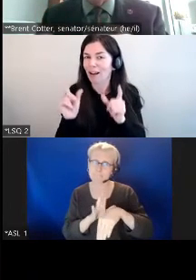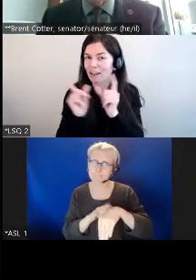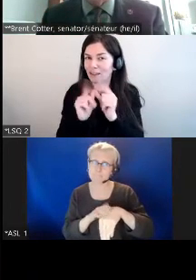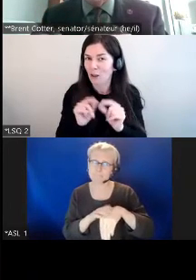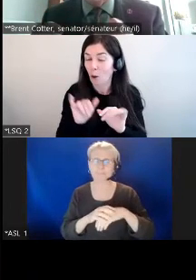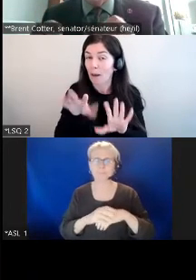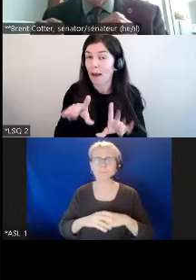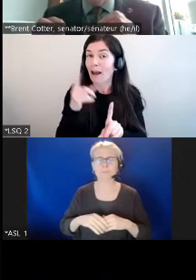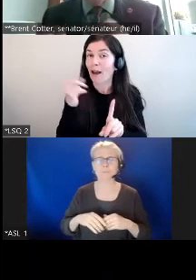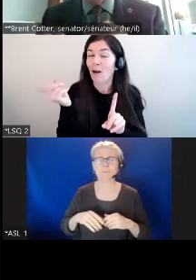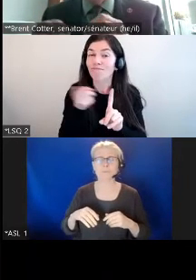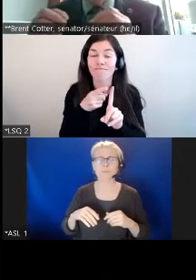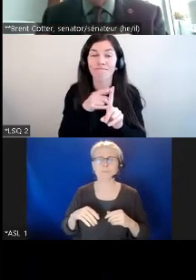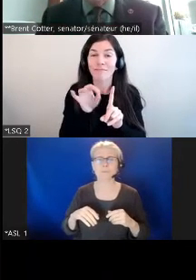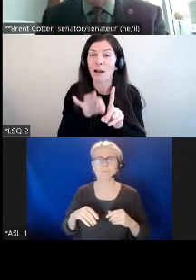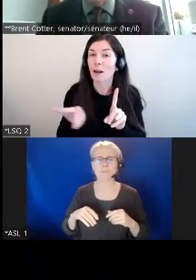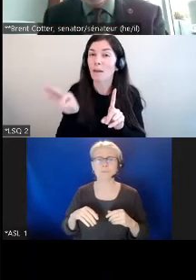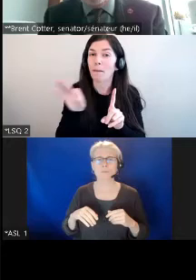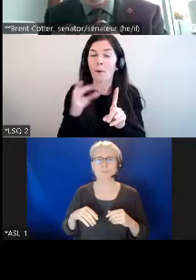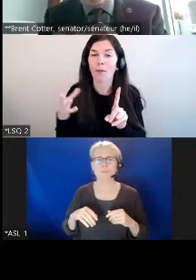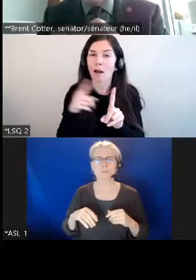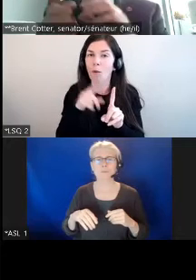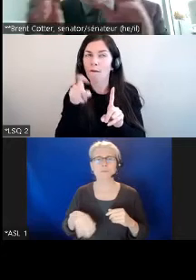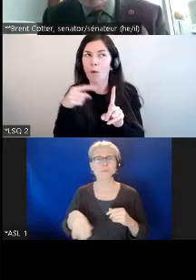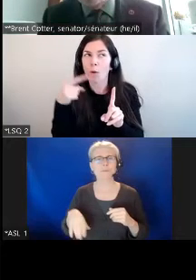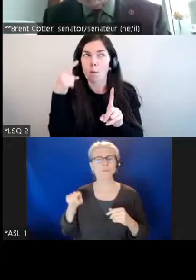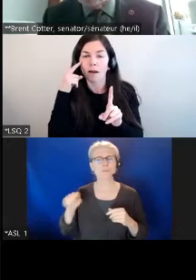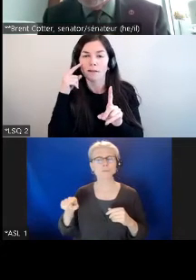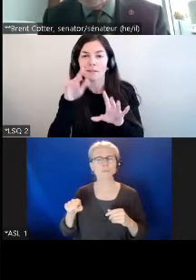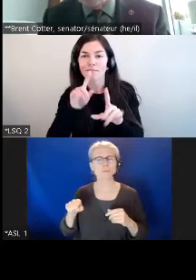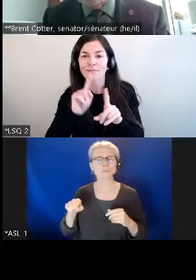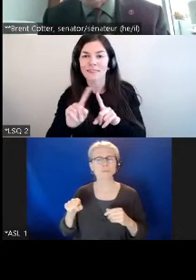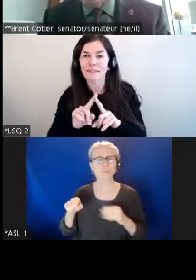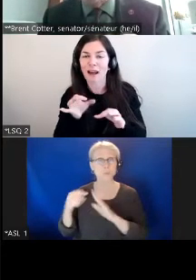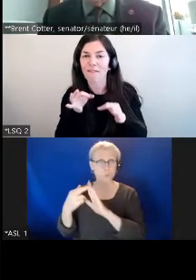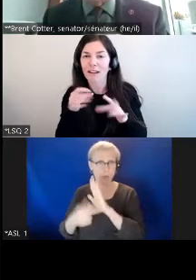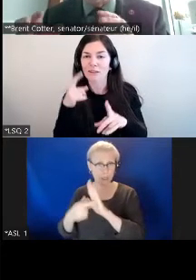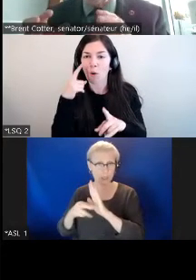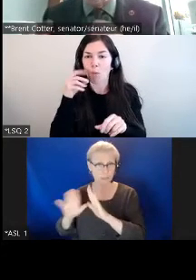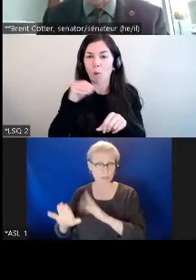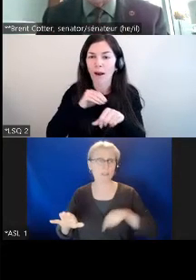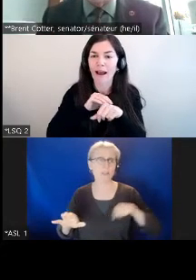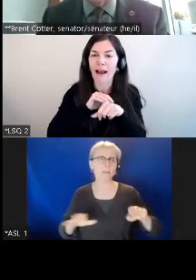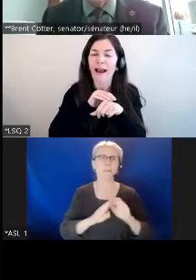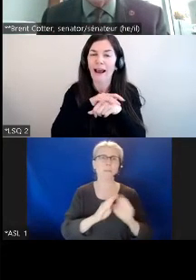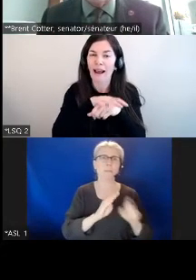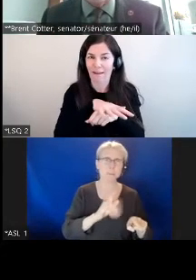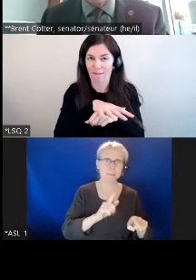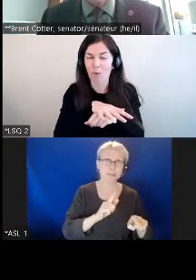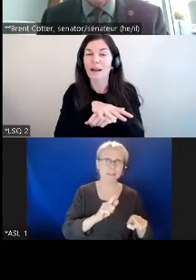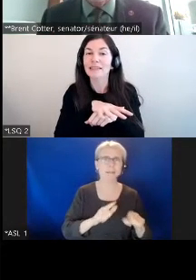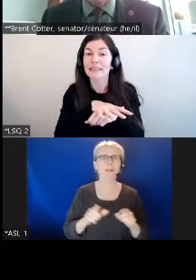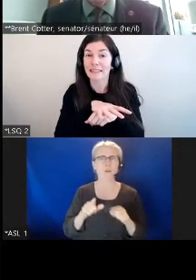WAYS IN WHICH ONE CAN INFLUENCE NOT JUST THE BILL ITSELF, BUT ALSO THE CONTENT OF THOSE REGULATIONS.